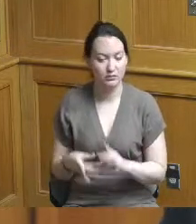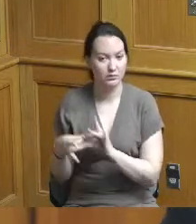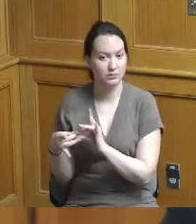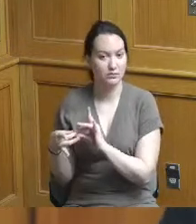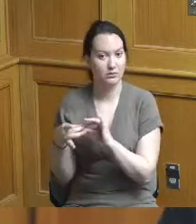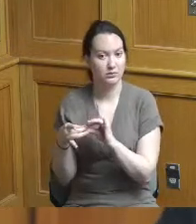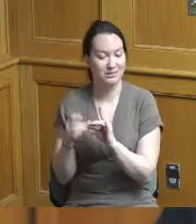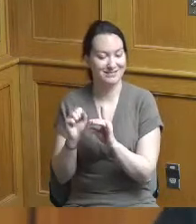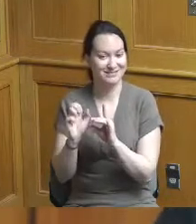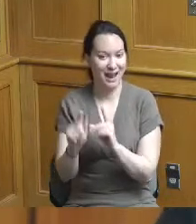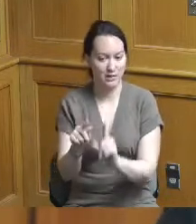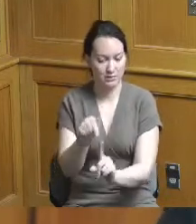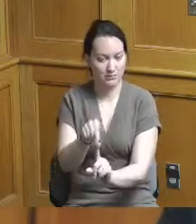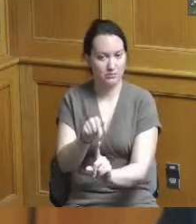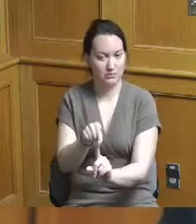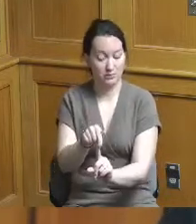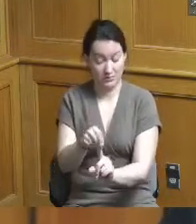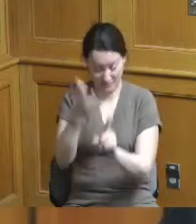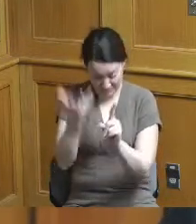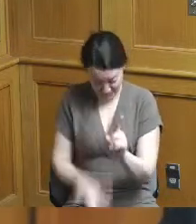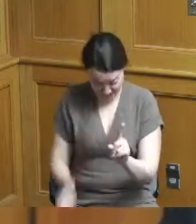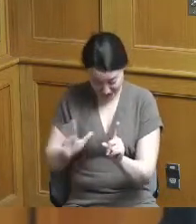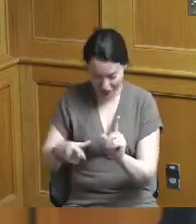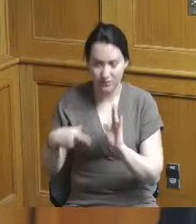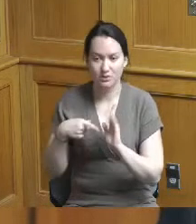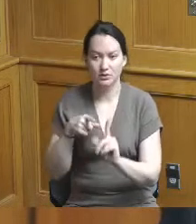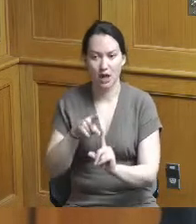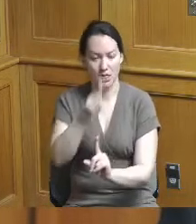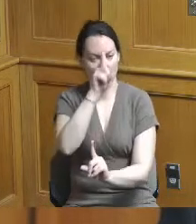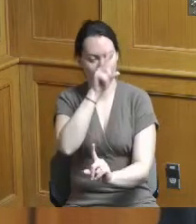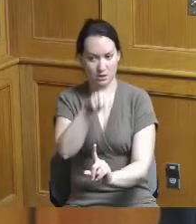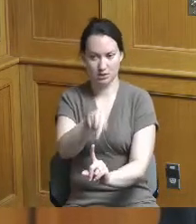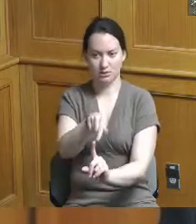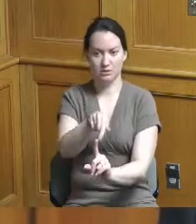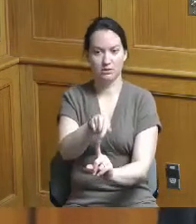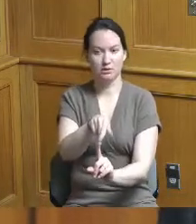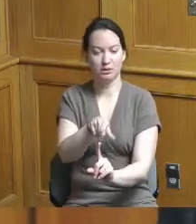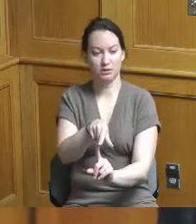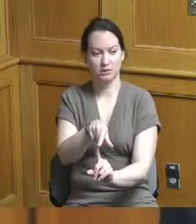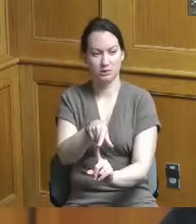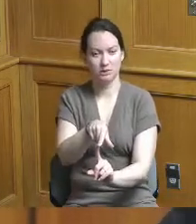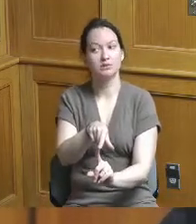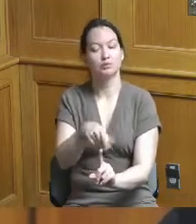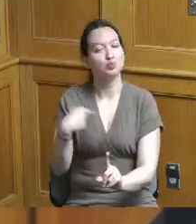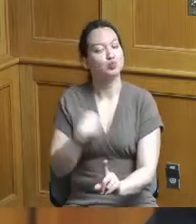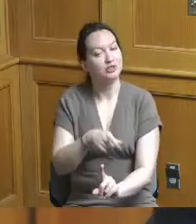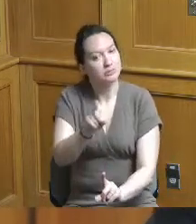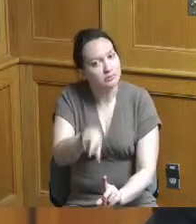to the stack because in the end I mean I think we should be and I think we're appropriately